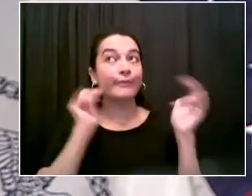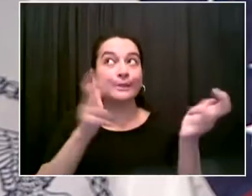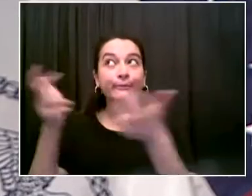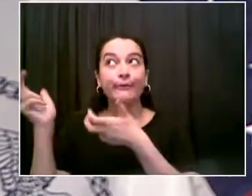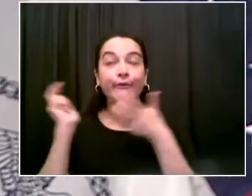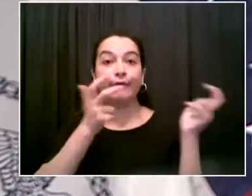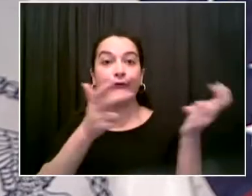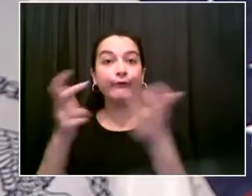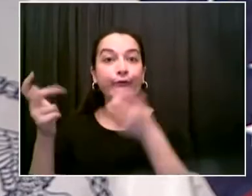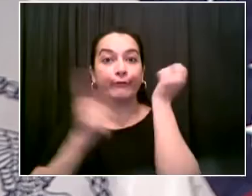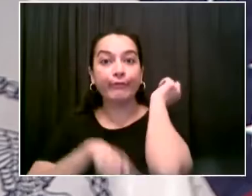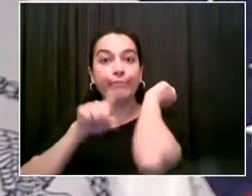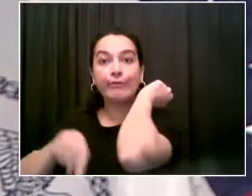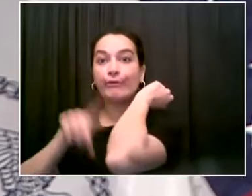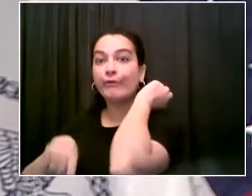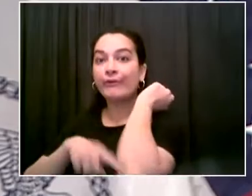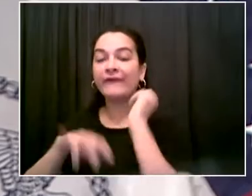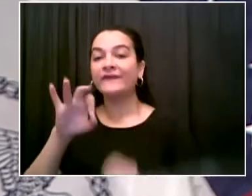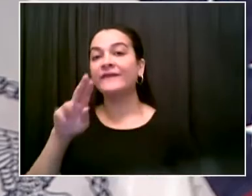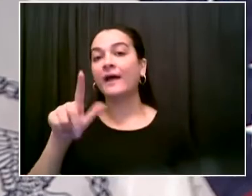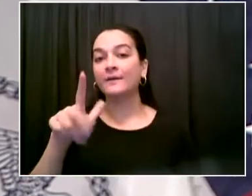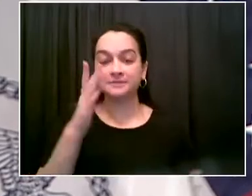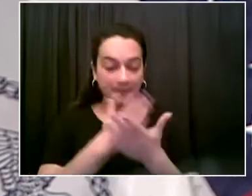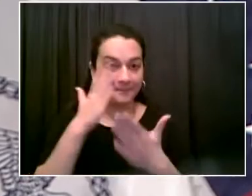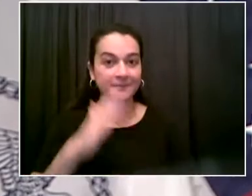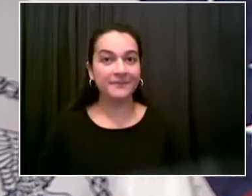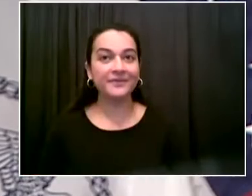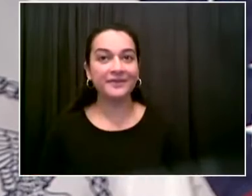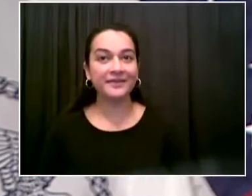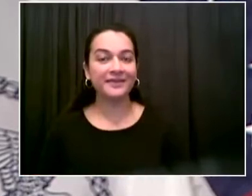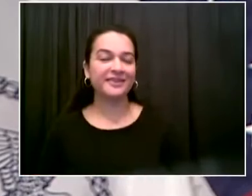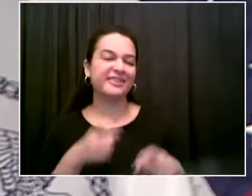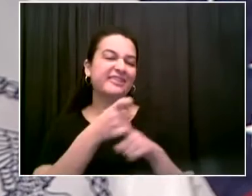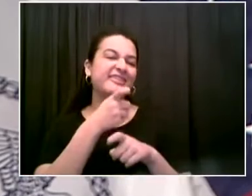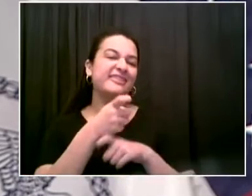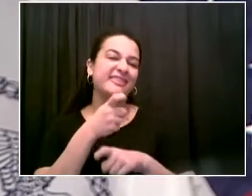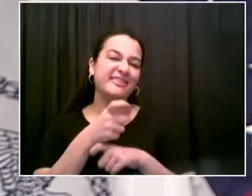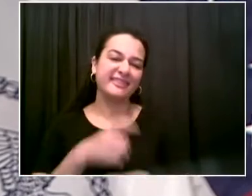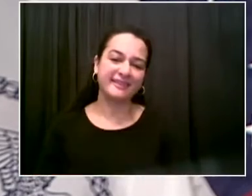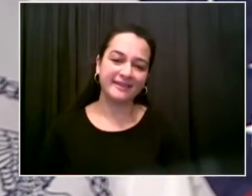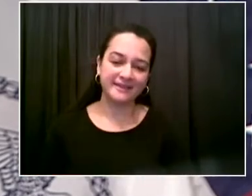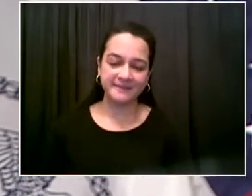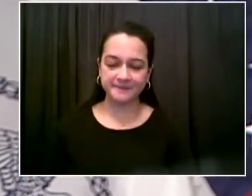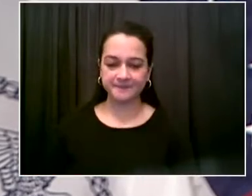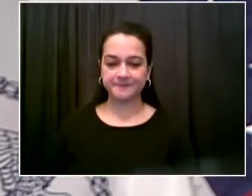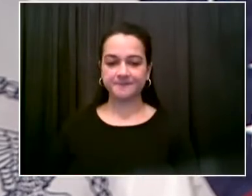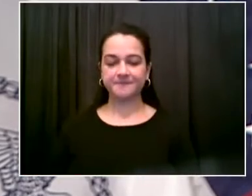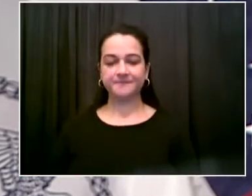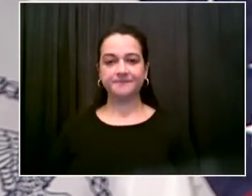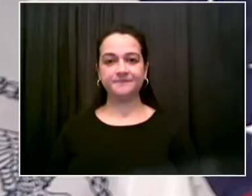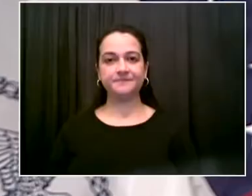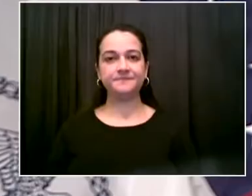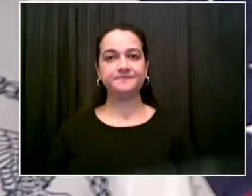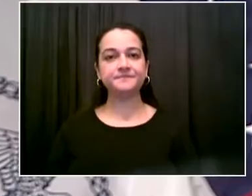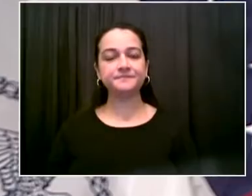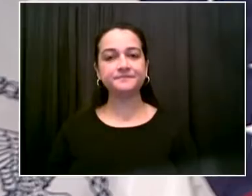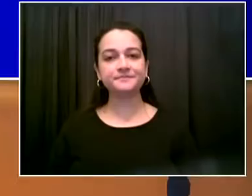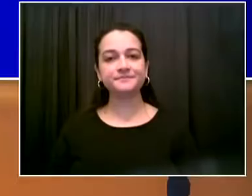HAWK IS NOT GOG INTO FLY N I NEW YORK CITY. COME ON, PLAY THE GAME THE RIGHT WAY. SEE IF YOU CAN WHEN I THINK THE KNICKS ARE GOING TO TEACH YOU A